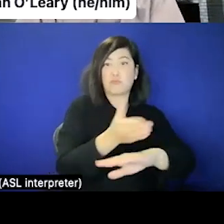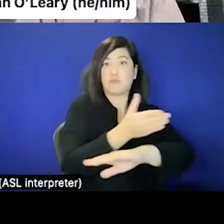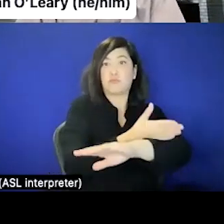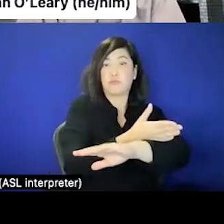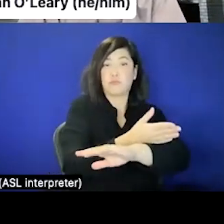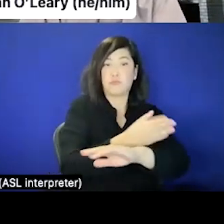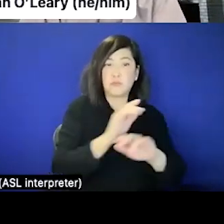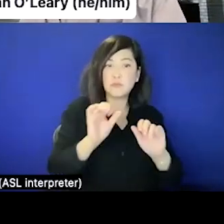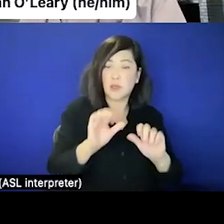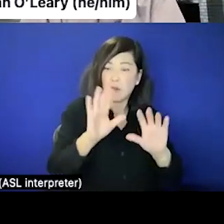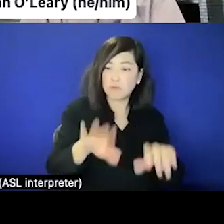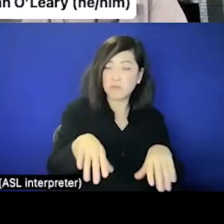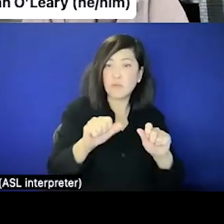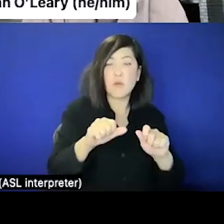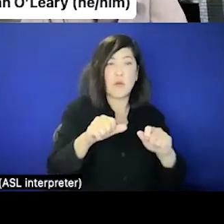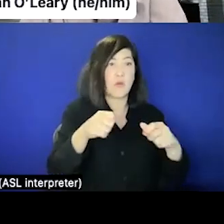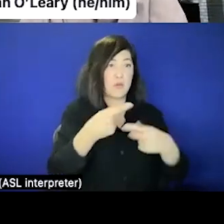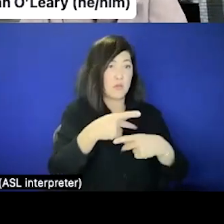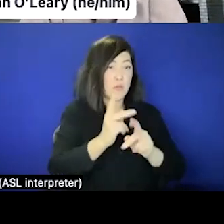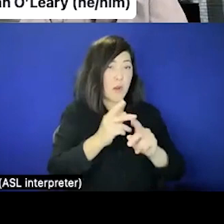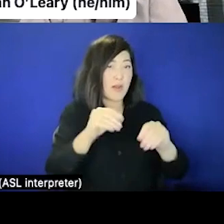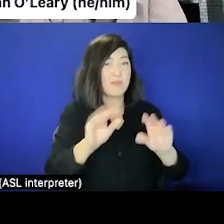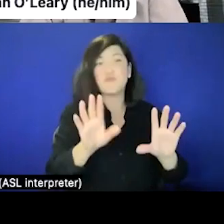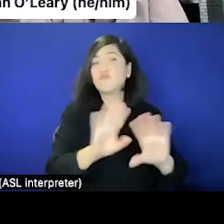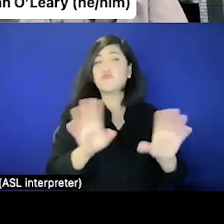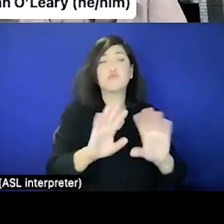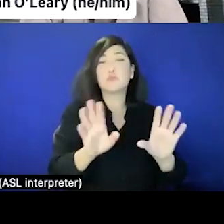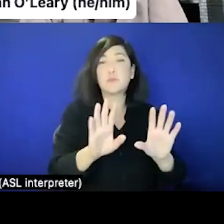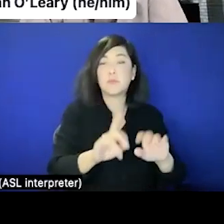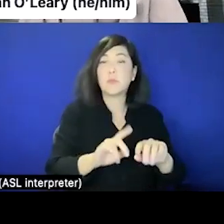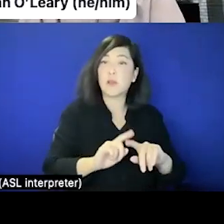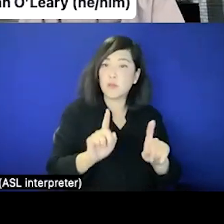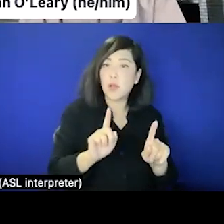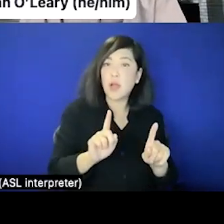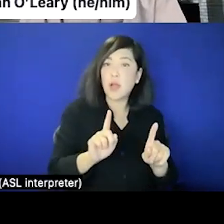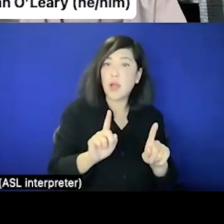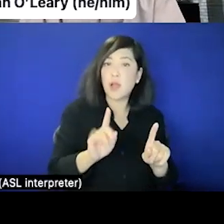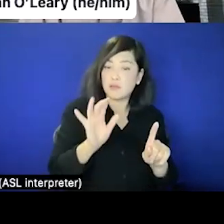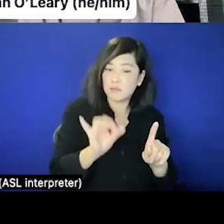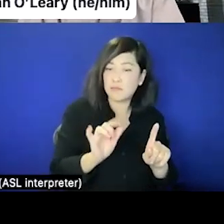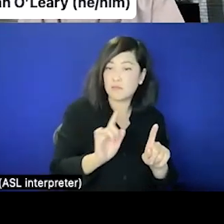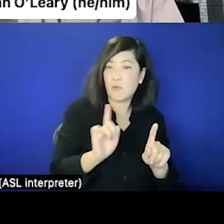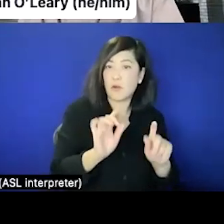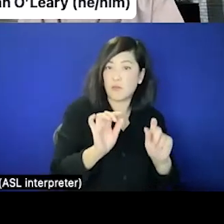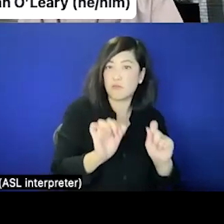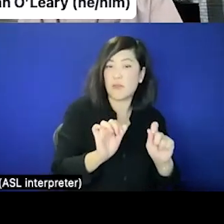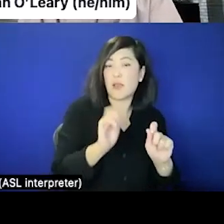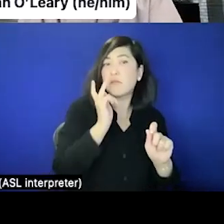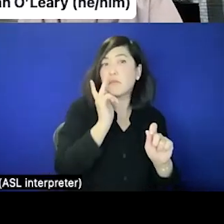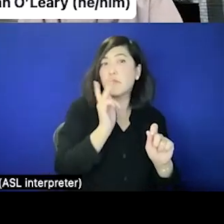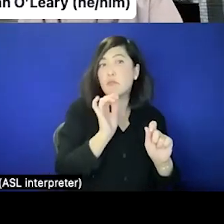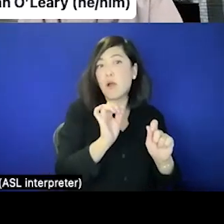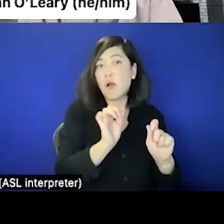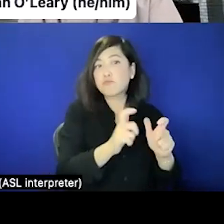sales, at least not in the near term, but it is where the growth is potentially the greatest.